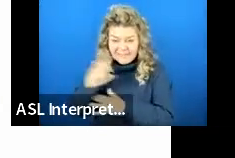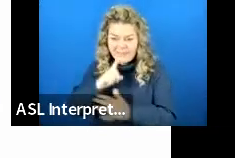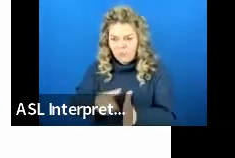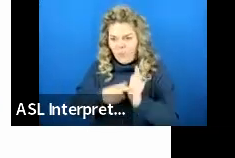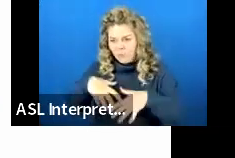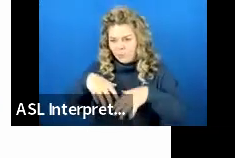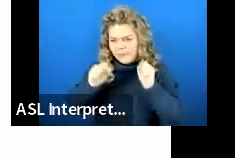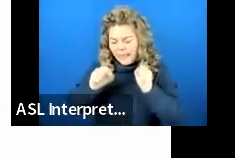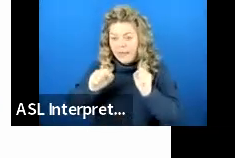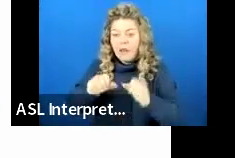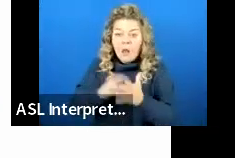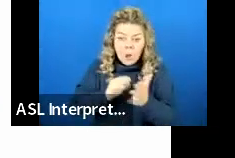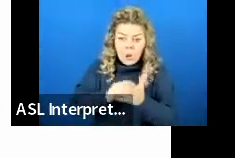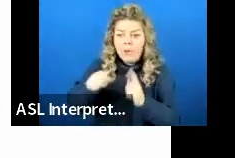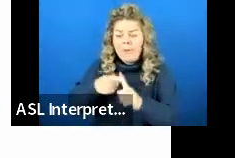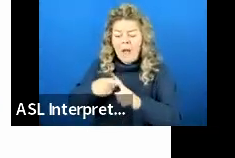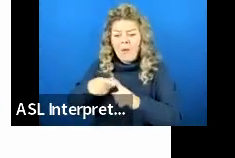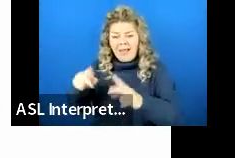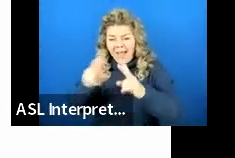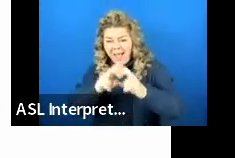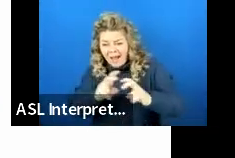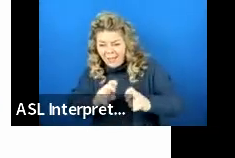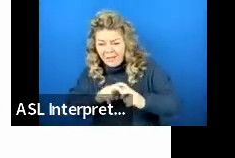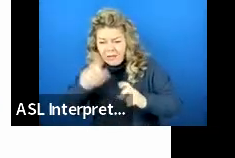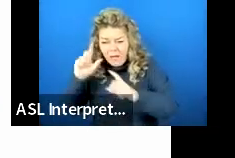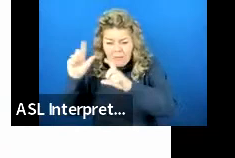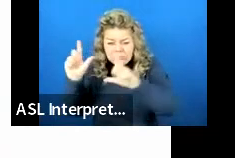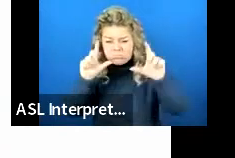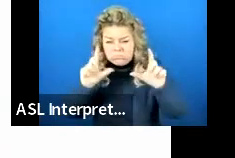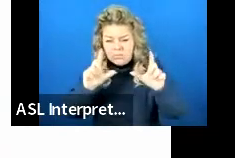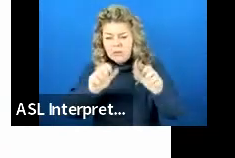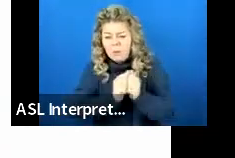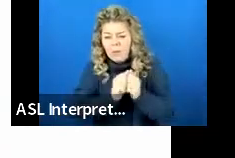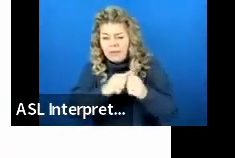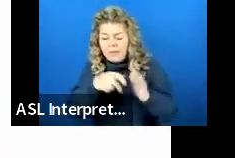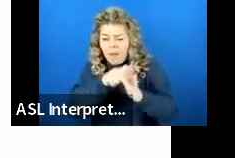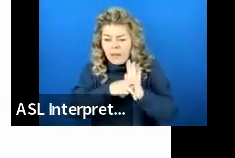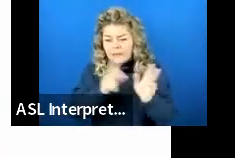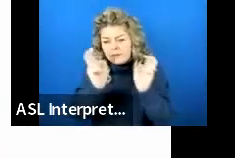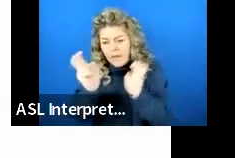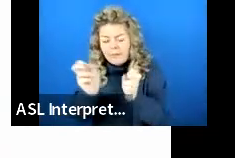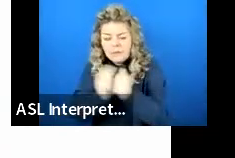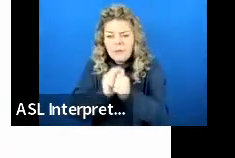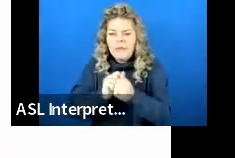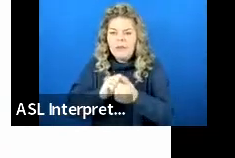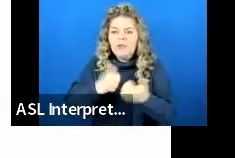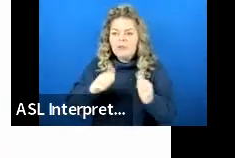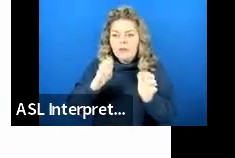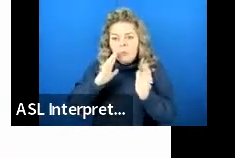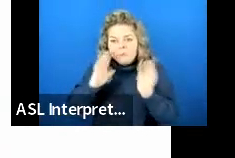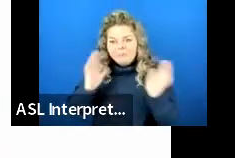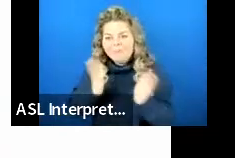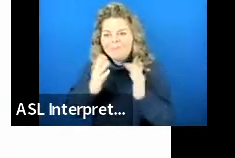of applying analytical frameworks to policy topics with an eye toward advancing equity and opportunity.